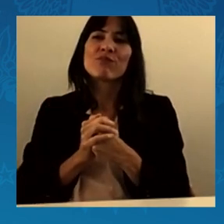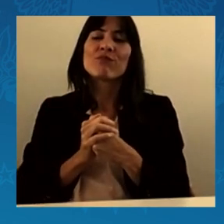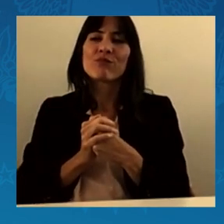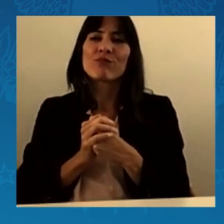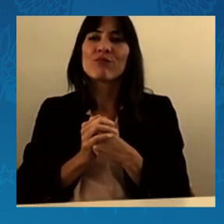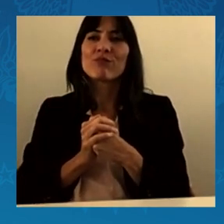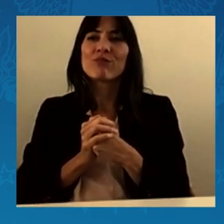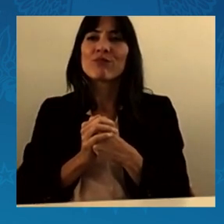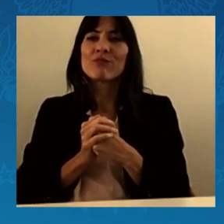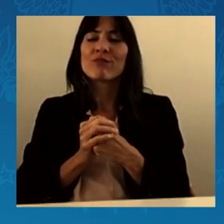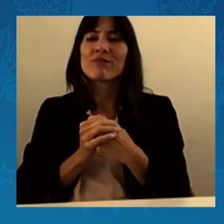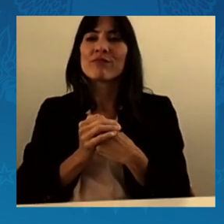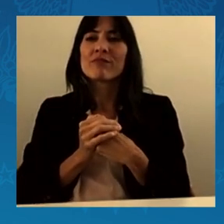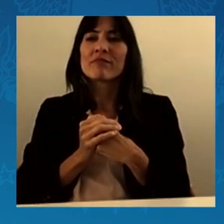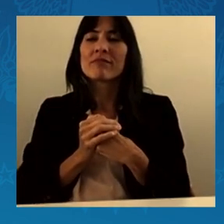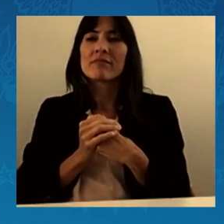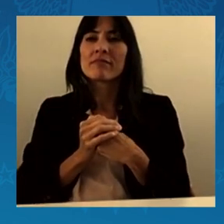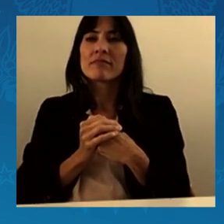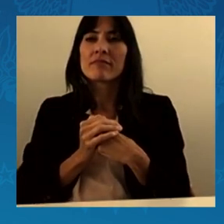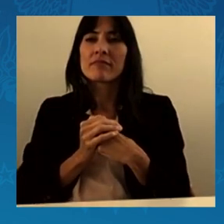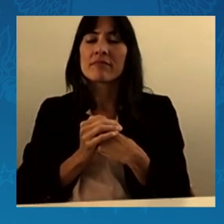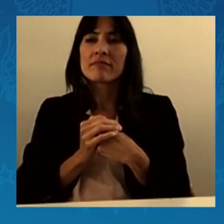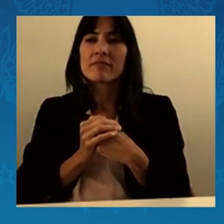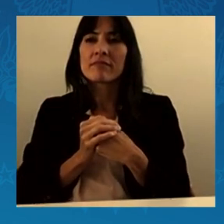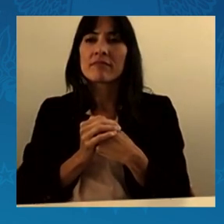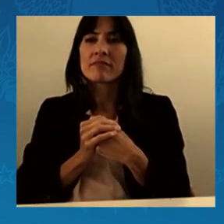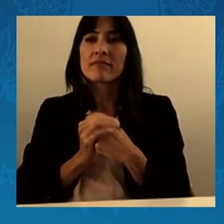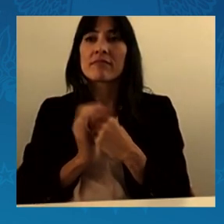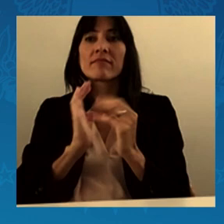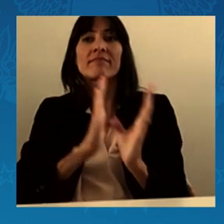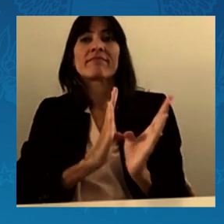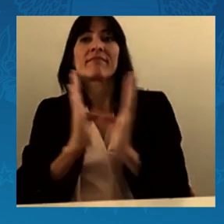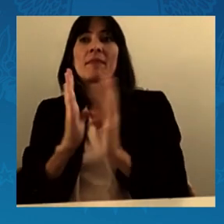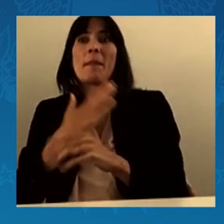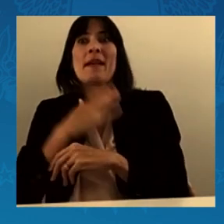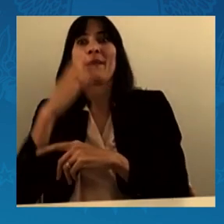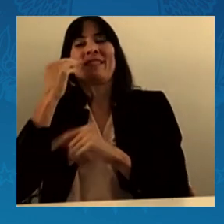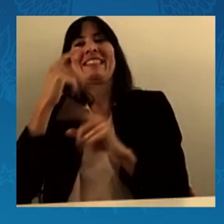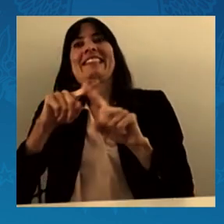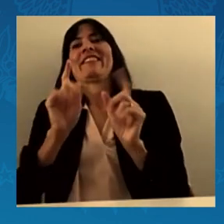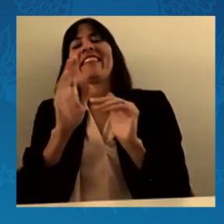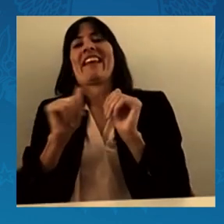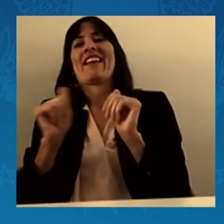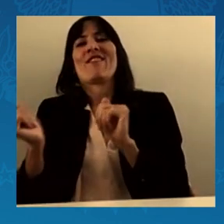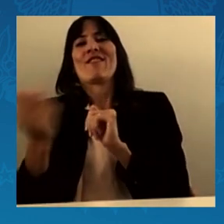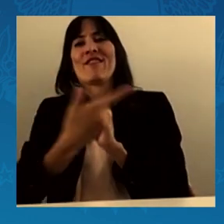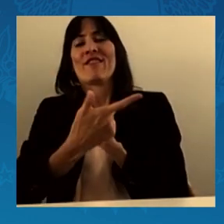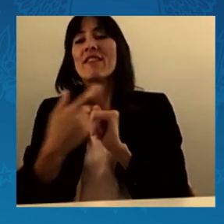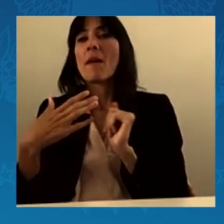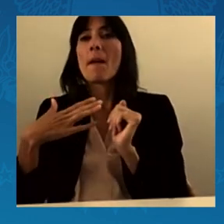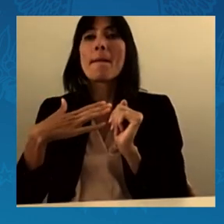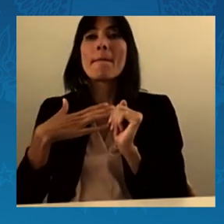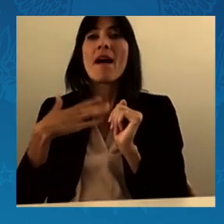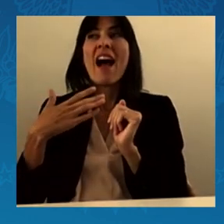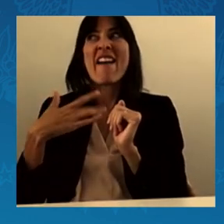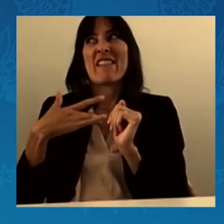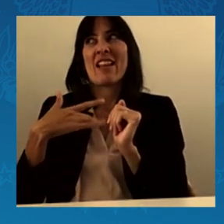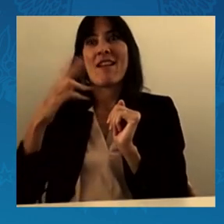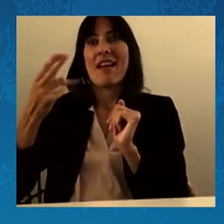Female Speaker: I would say my experience is different from everyone, so I would say that I said I can't to chose me. I didn't necessarily want to go to Hampton